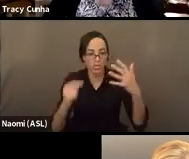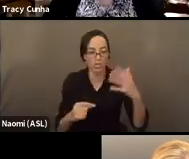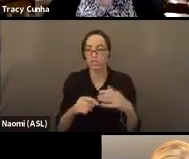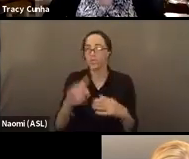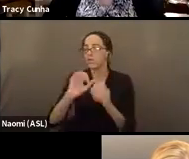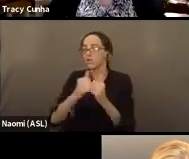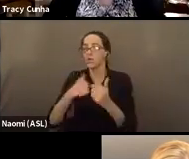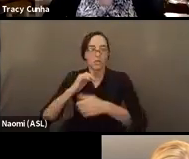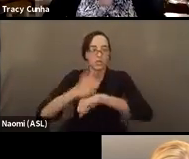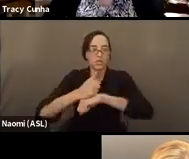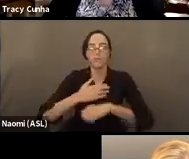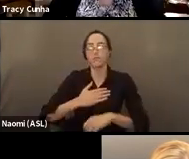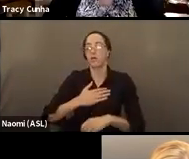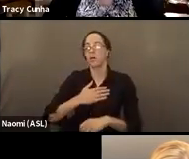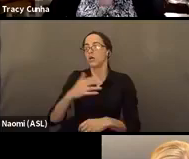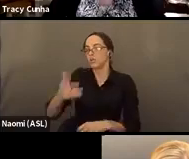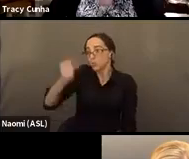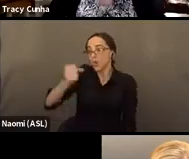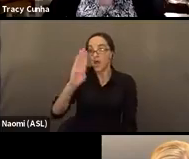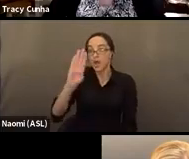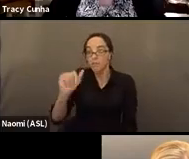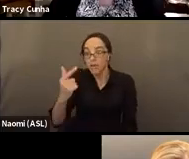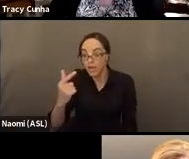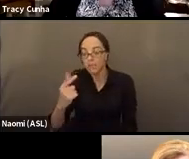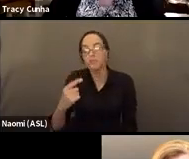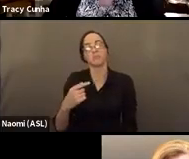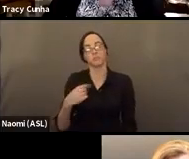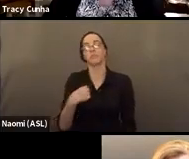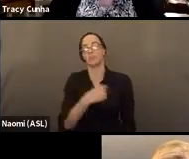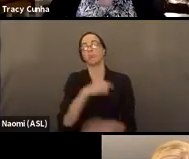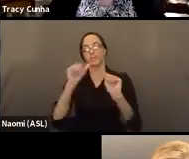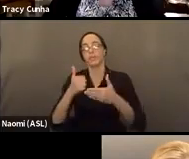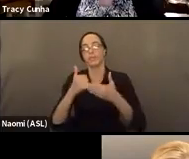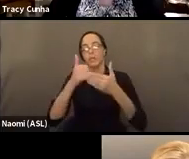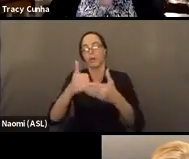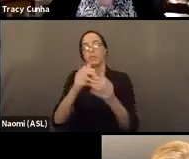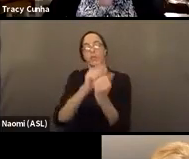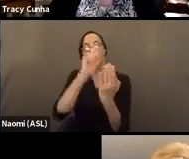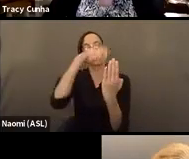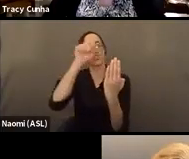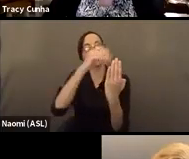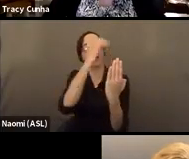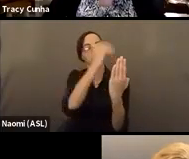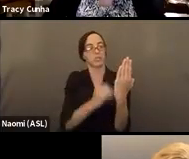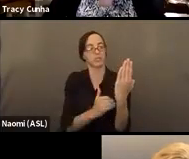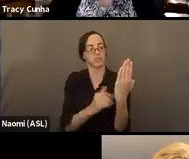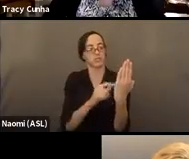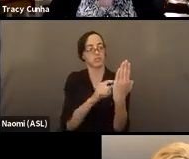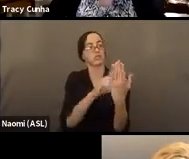we have checklists it's one thing at a time we can work with you we can create like a plan where we